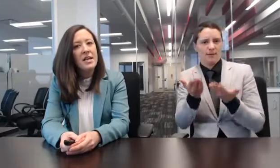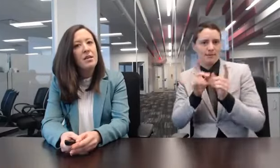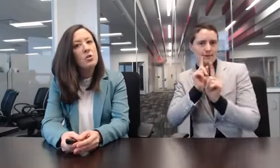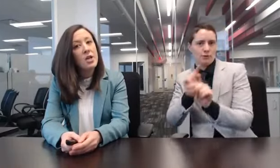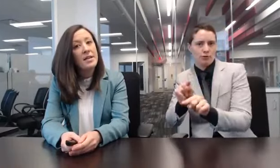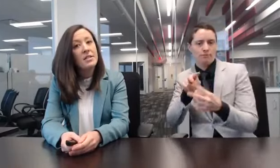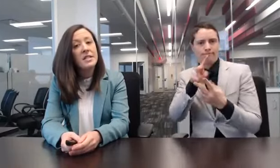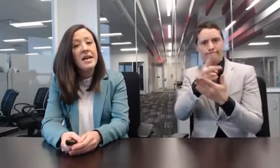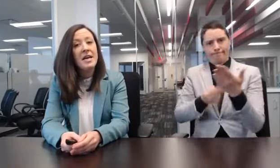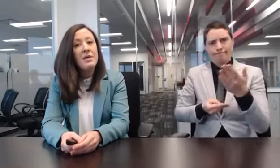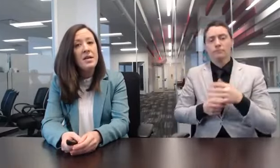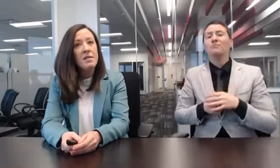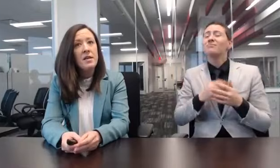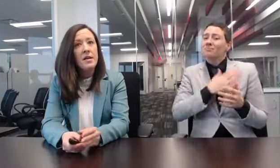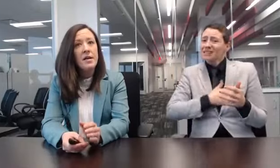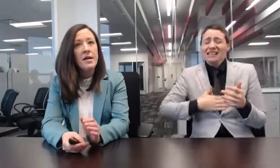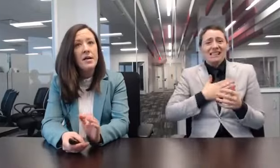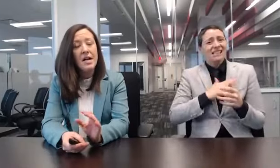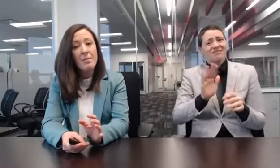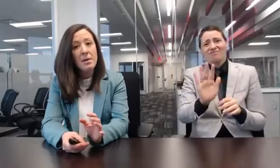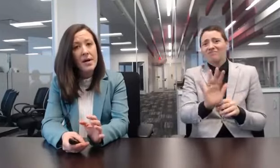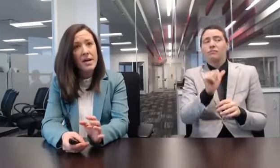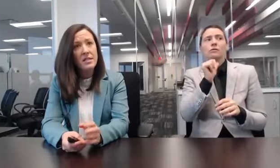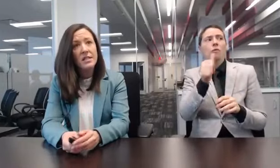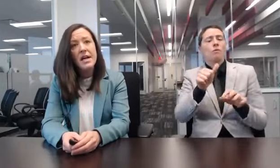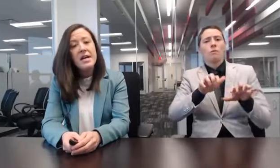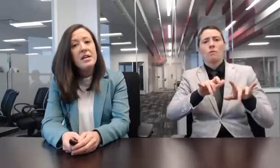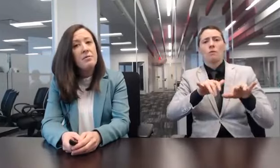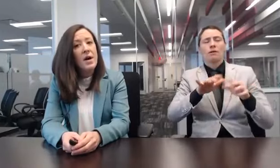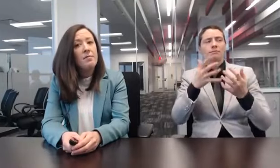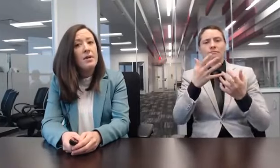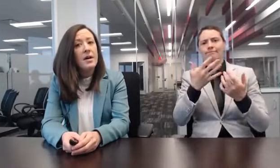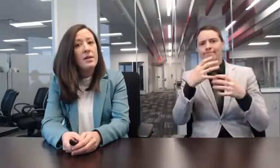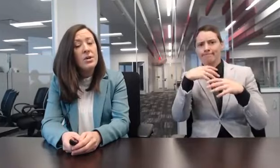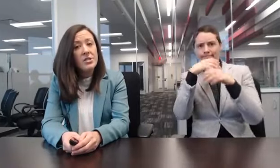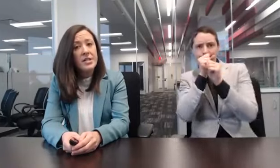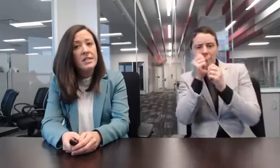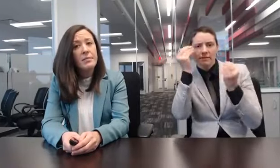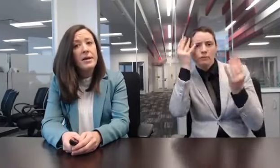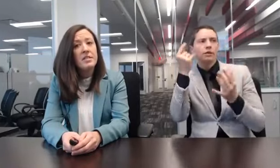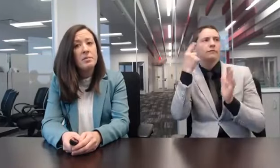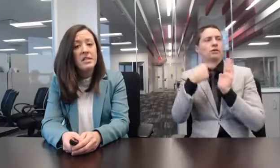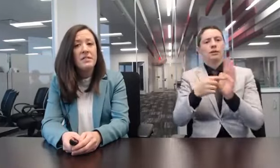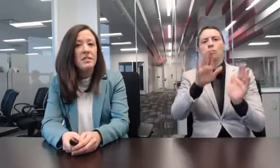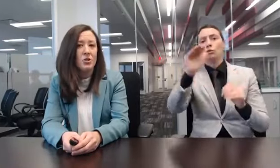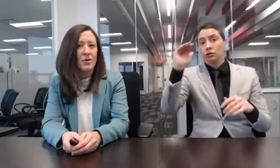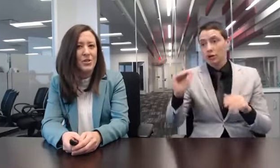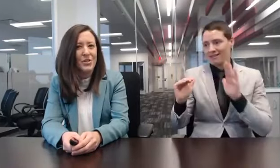like your child's name in the comment box. If you have questions about a specific situation,